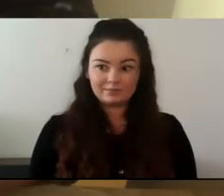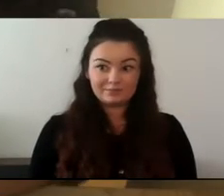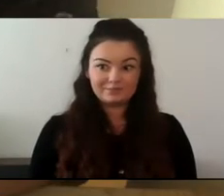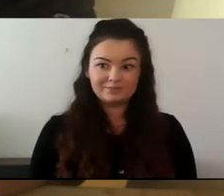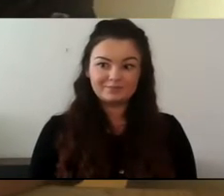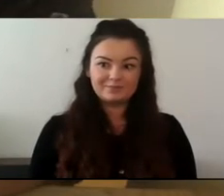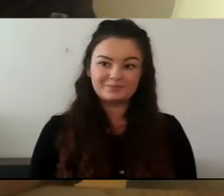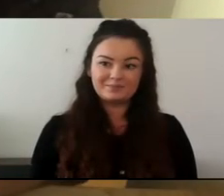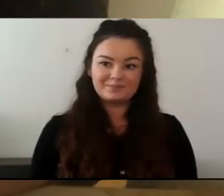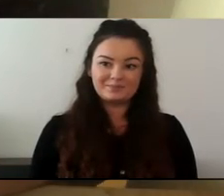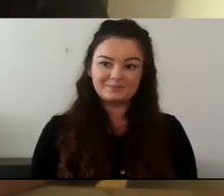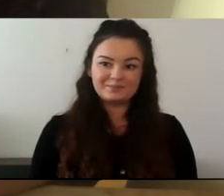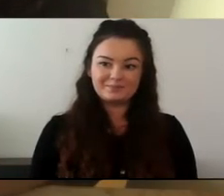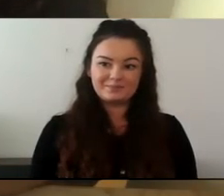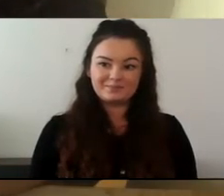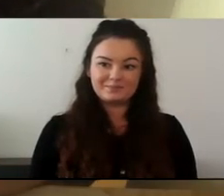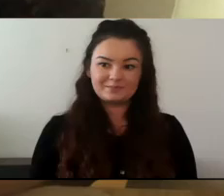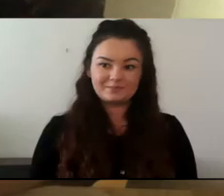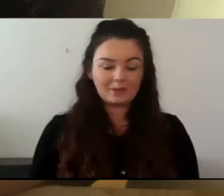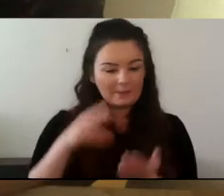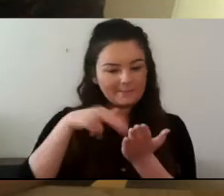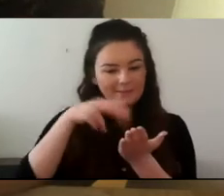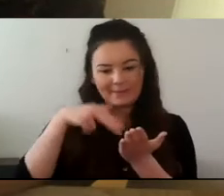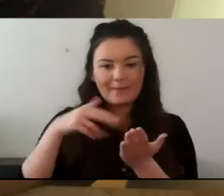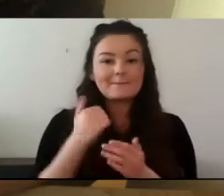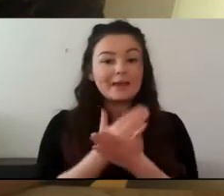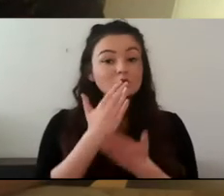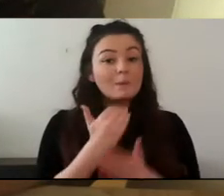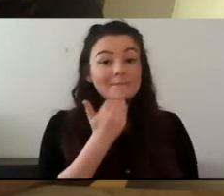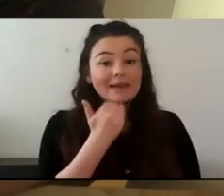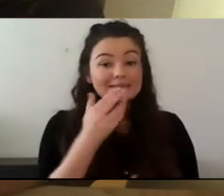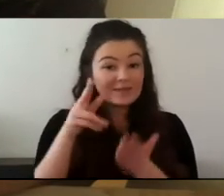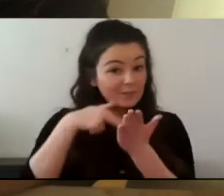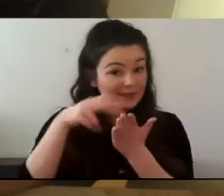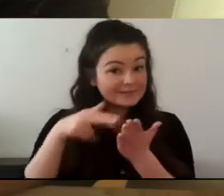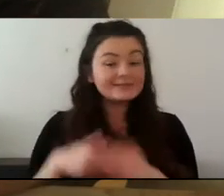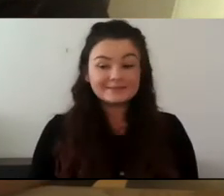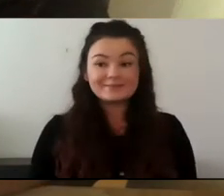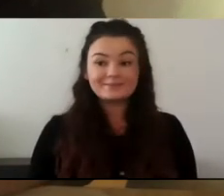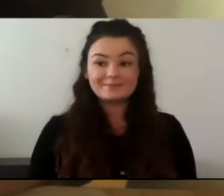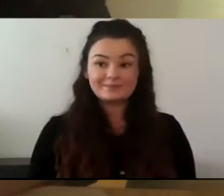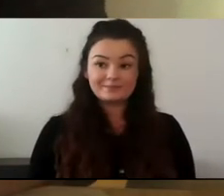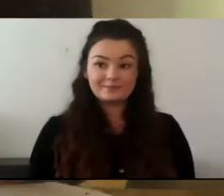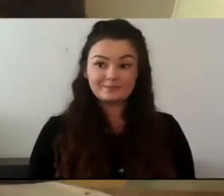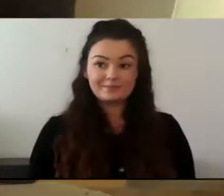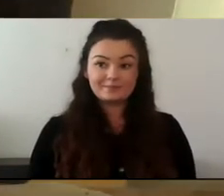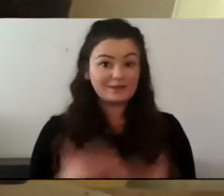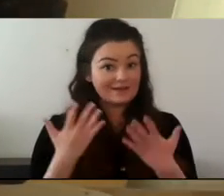and I'm going to paint it to the edges, making sure there's plenty of paint on there and I am going to